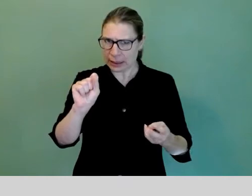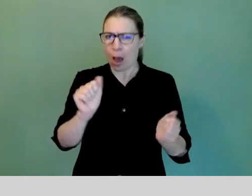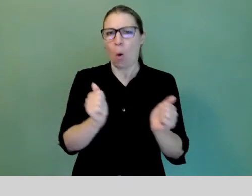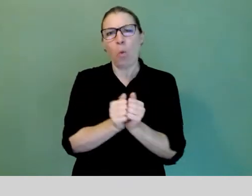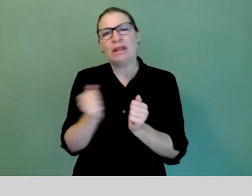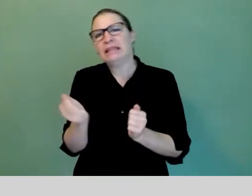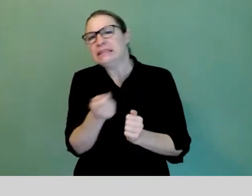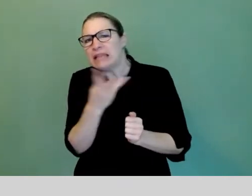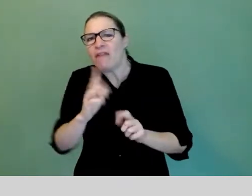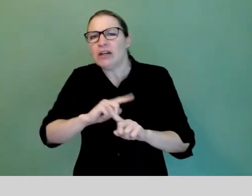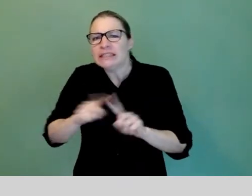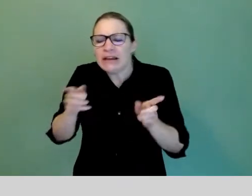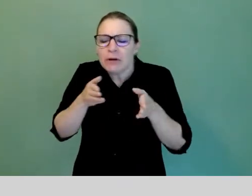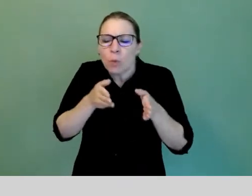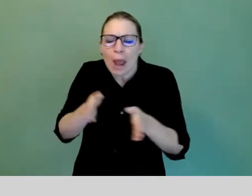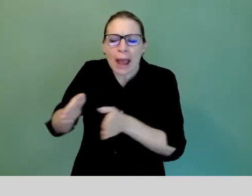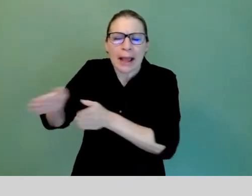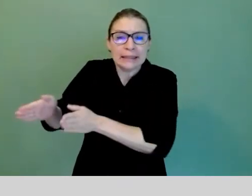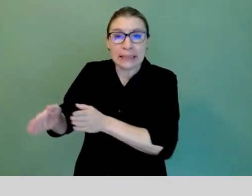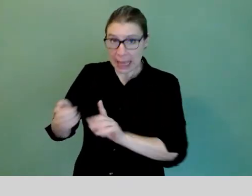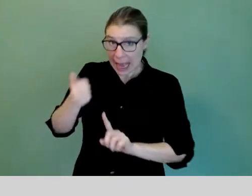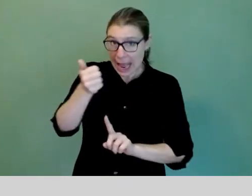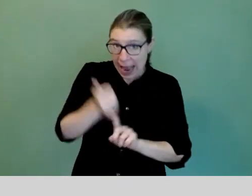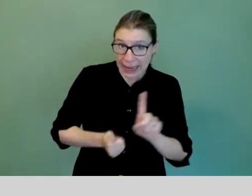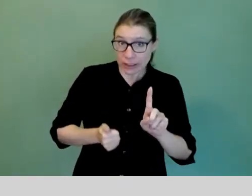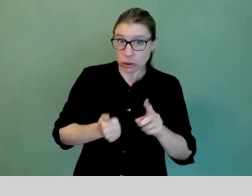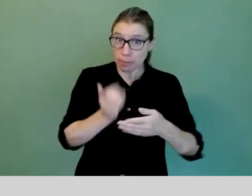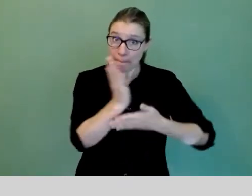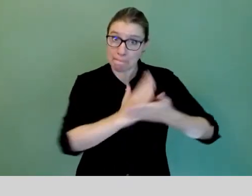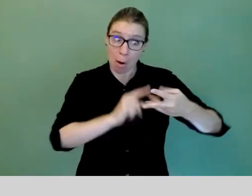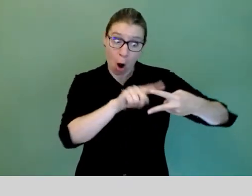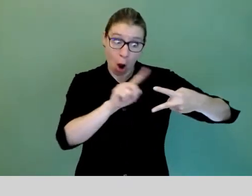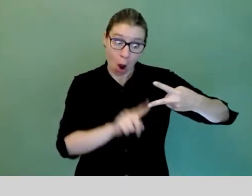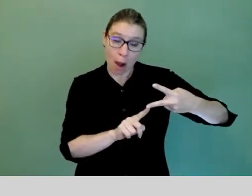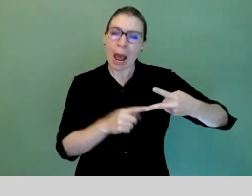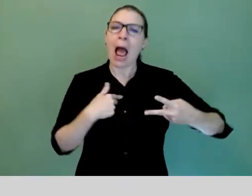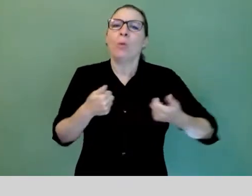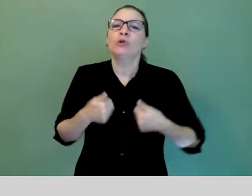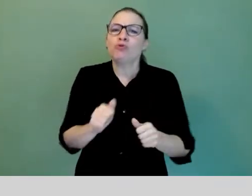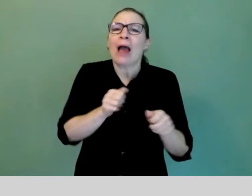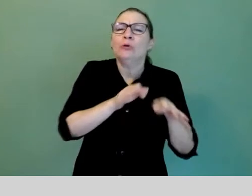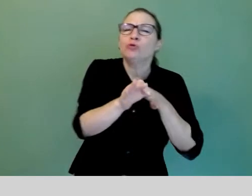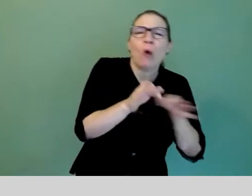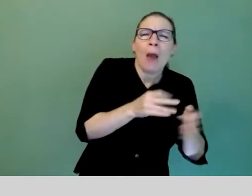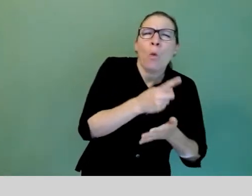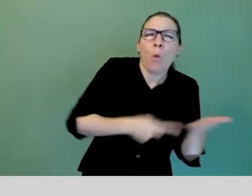and in each half, I'll try to describe the stupid thing I'm trying to do and then the thought process I took